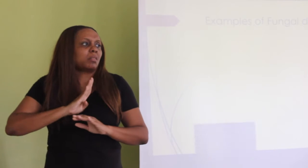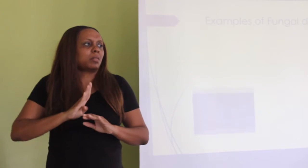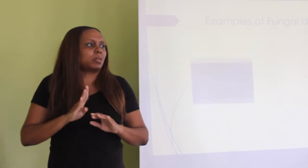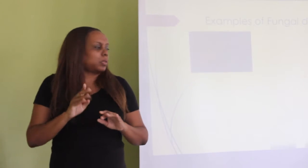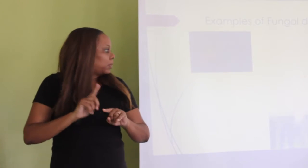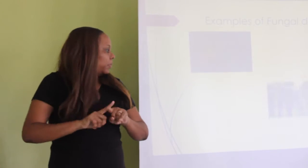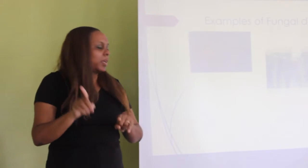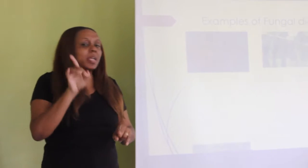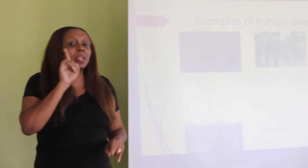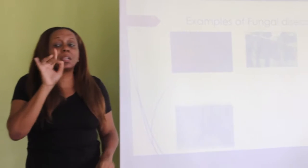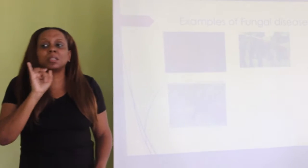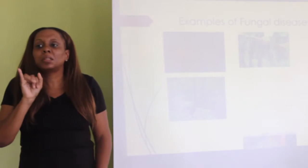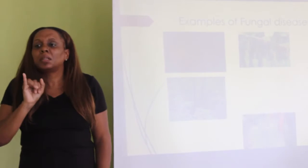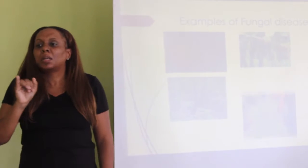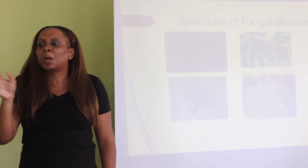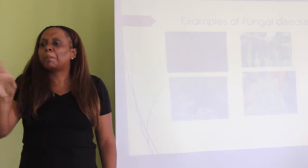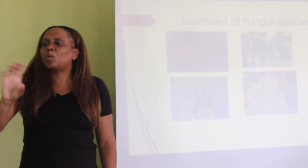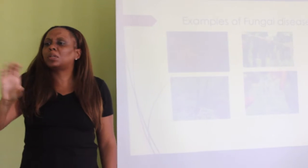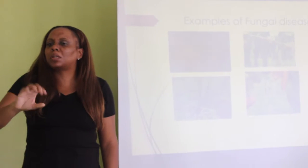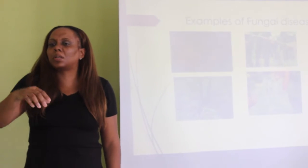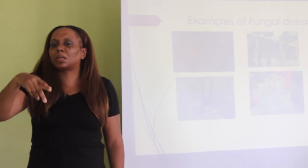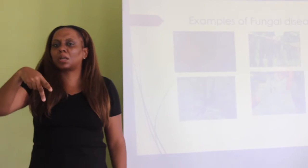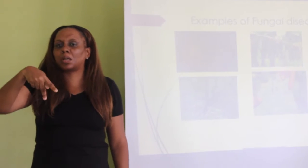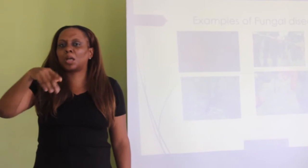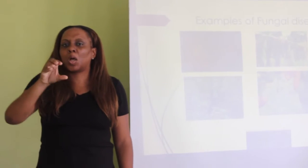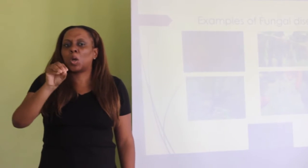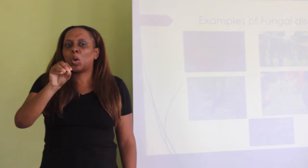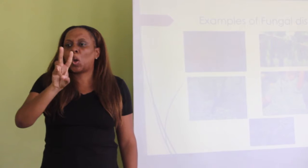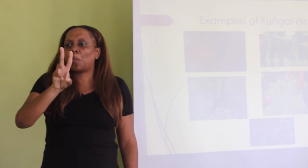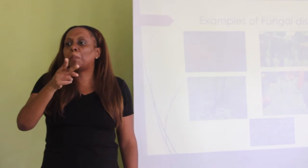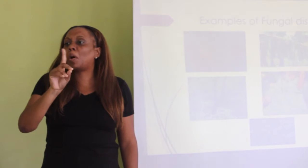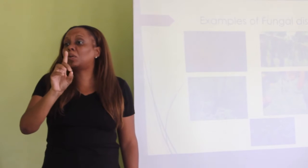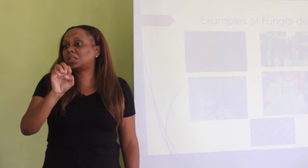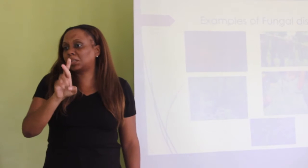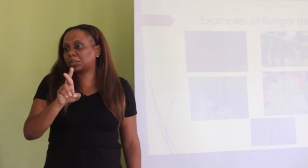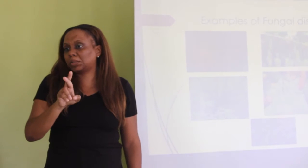like stuff that you will see mostly on most of your plants and i spoke about it because we're